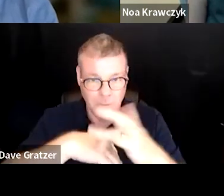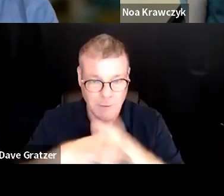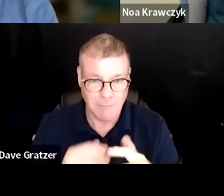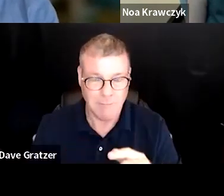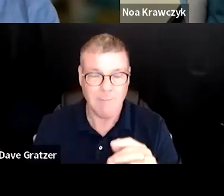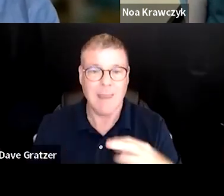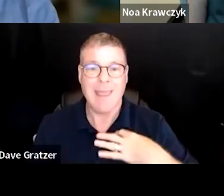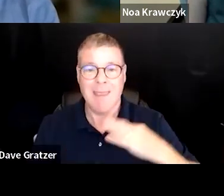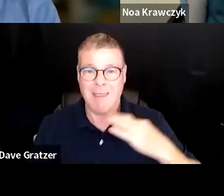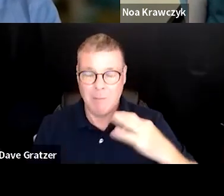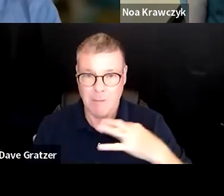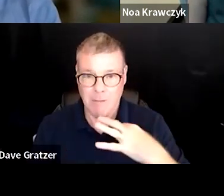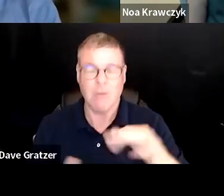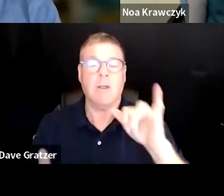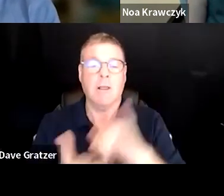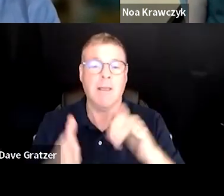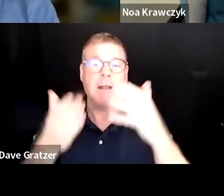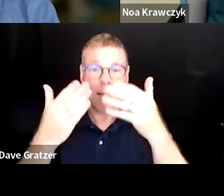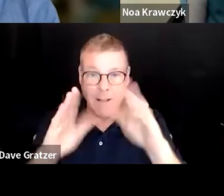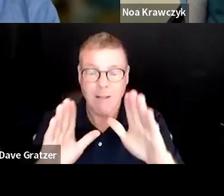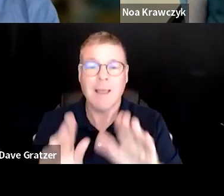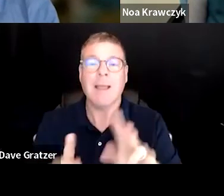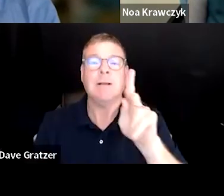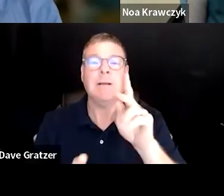which allows that information to go electronically